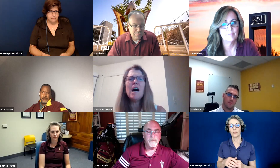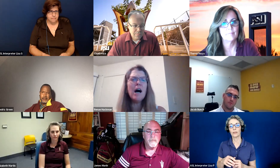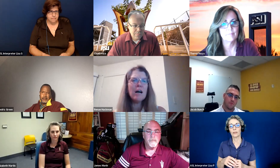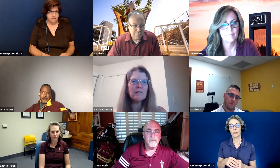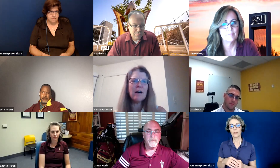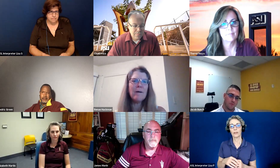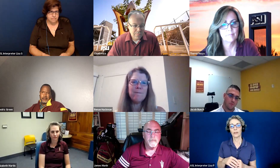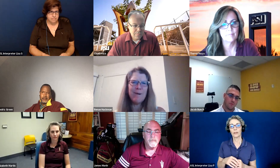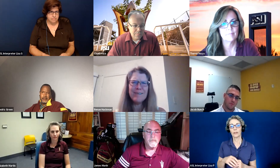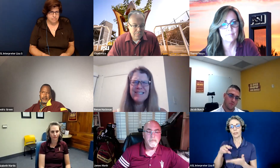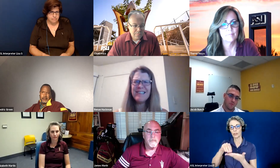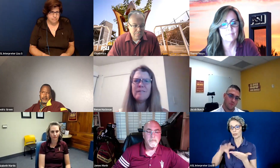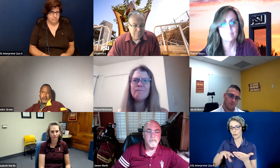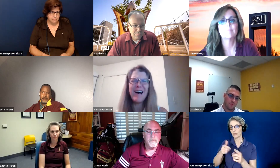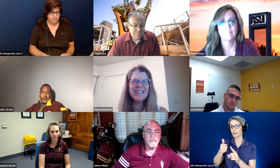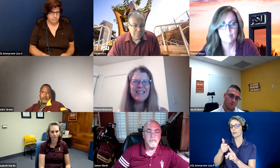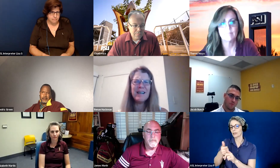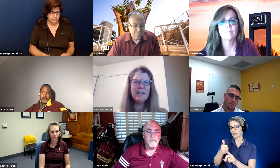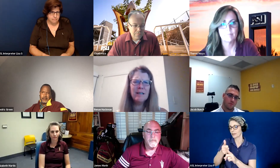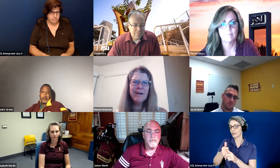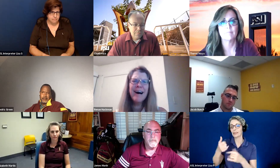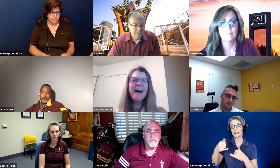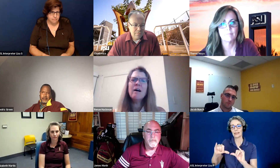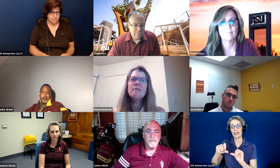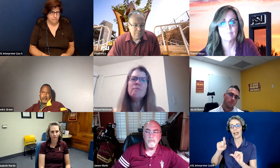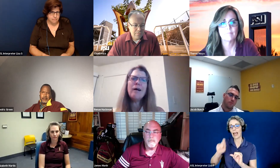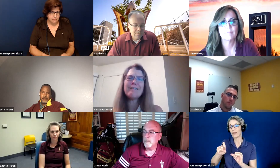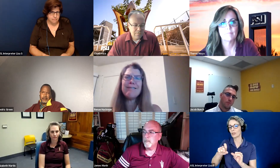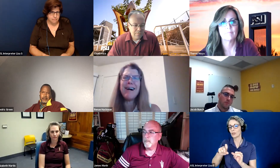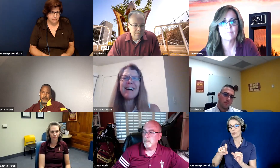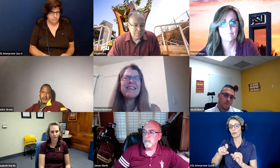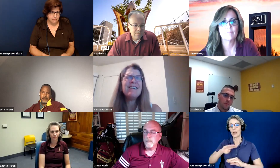We are the fundamental